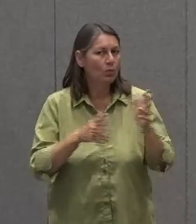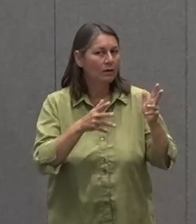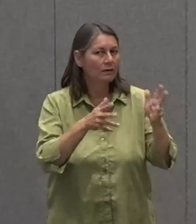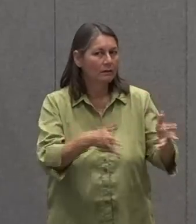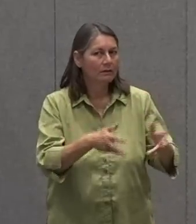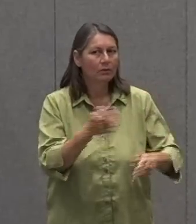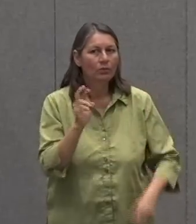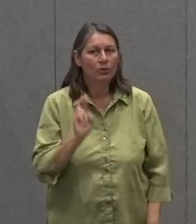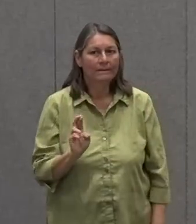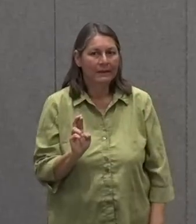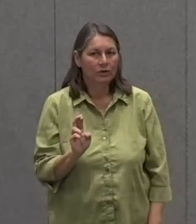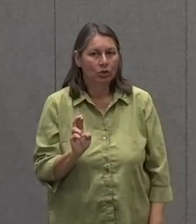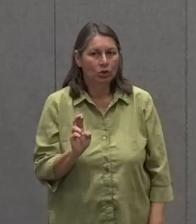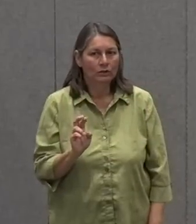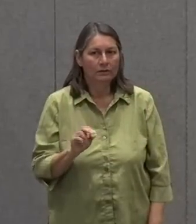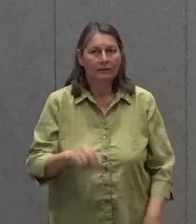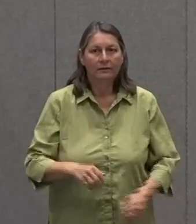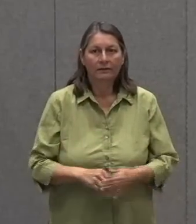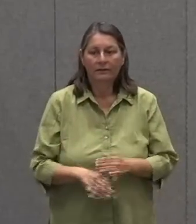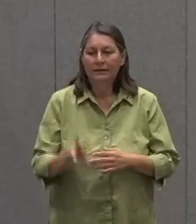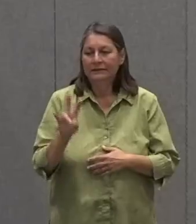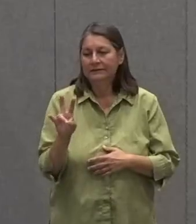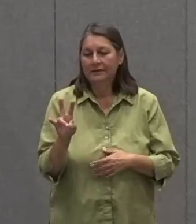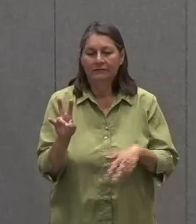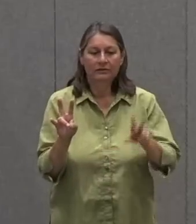So let's say seven times two is 14.